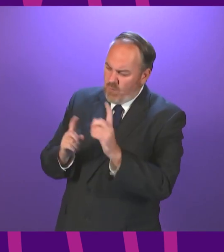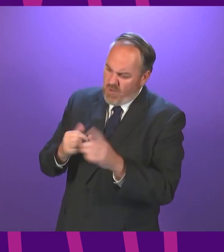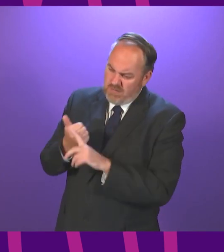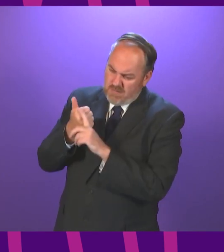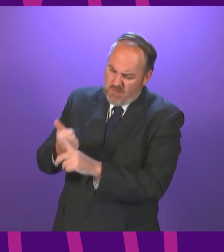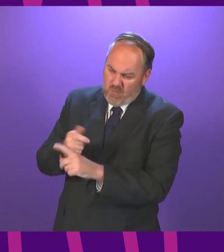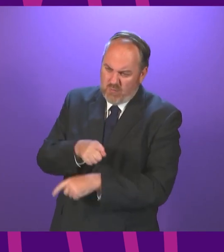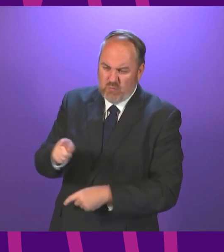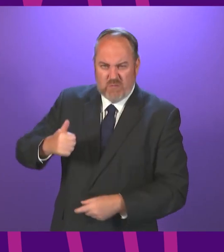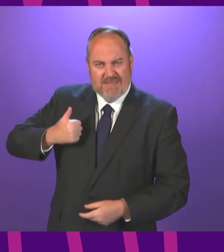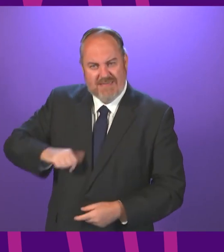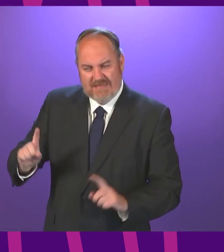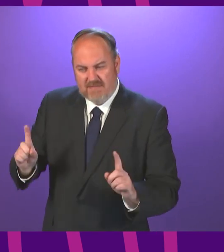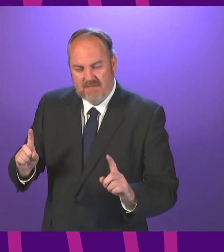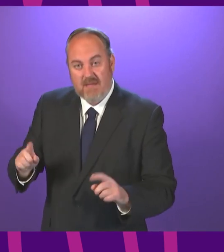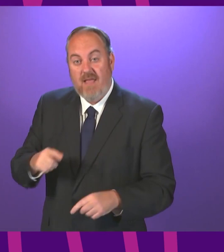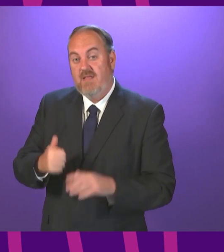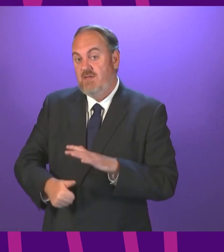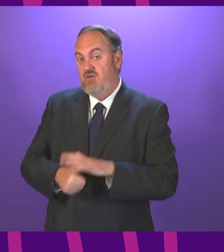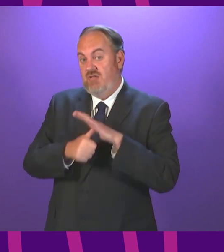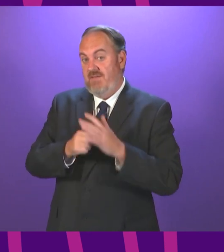and the chief medical officer will write to you this week with further advice.